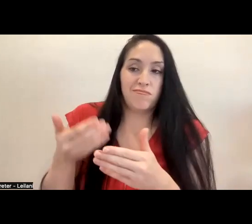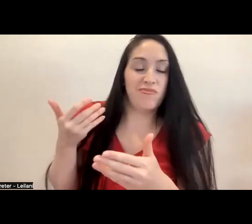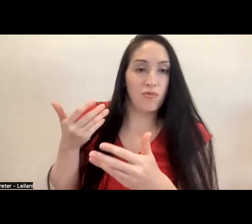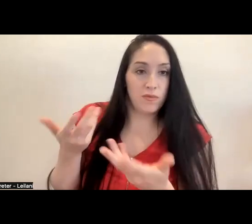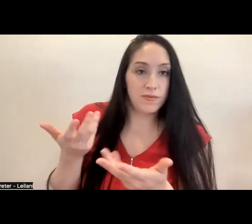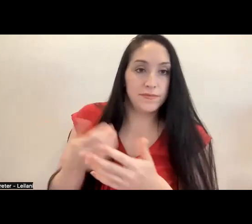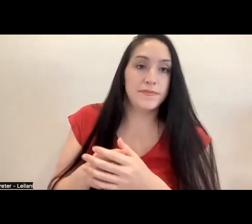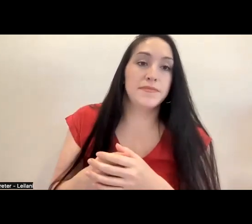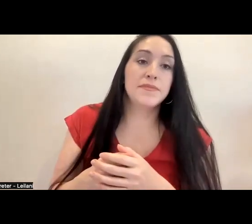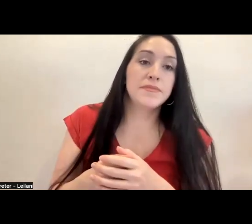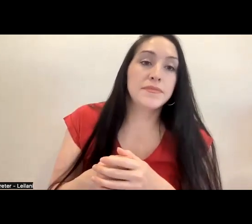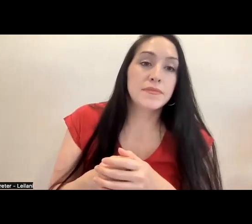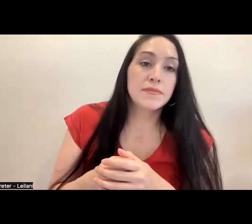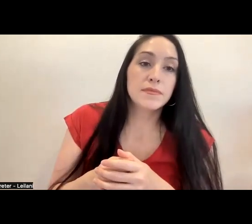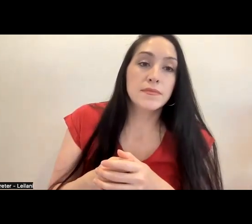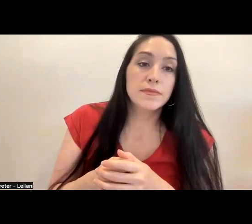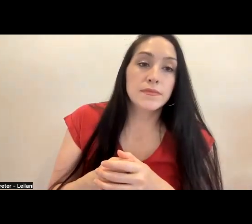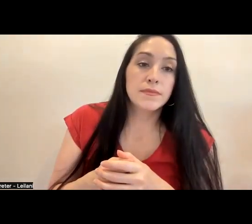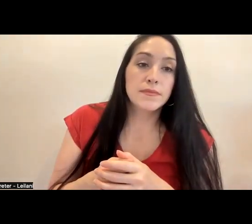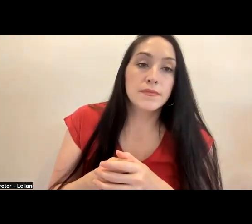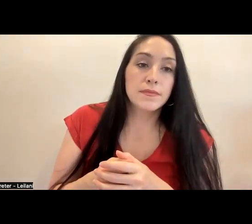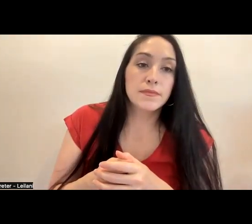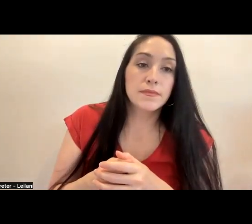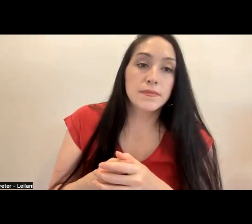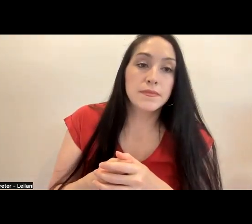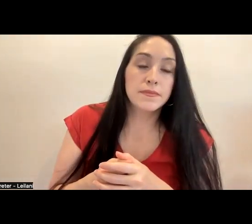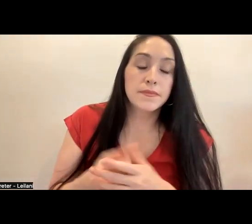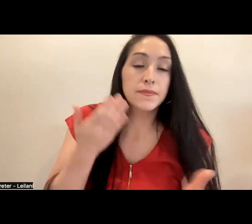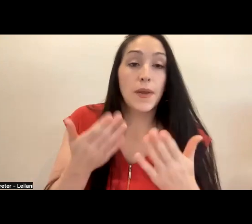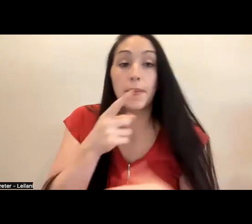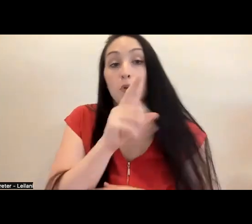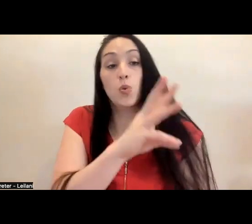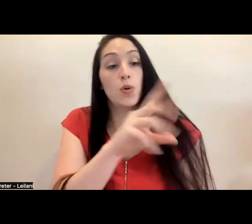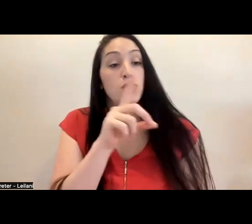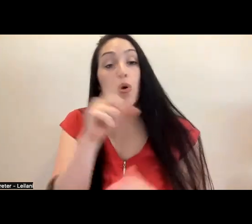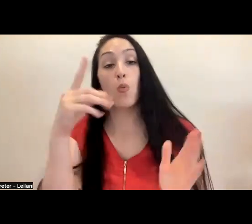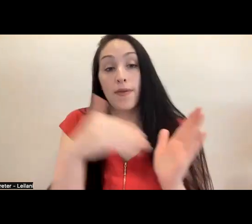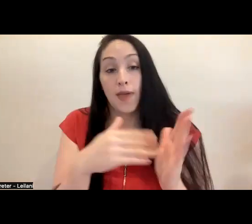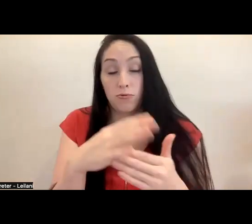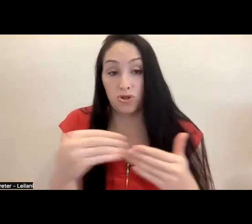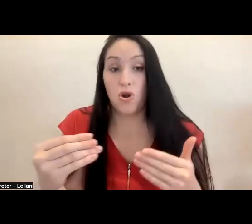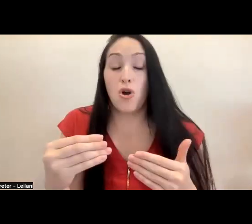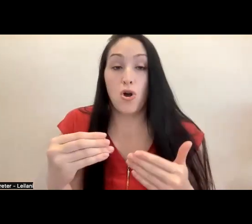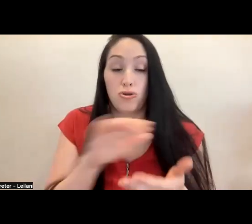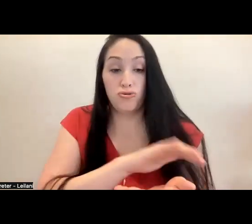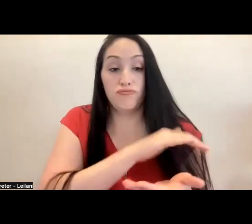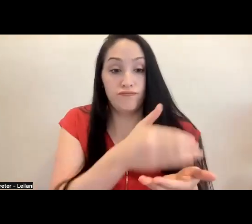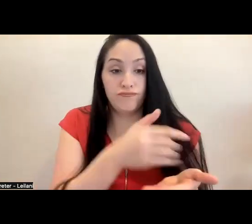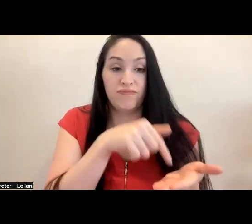say. 11:22:46 At that $1,000 you contribute or took out maybe $50. 11:22:52 $50 of it was earnings as long as